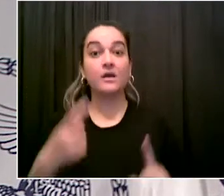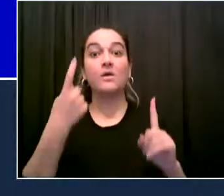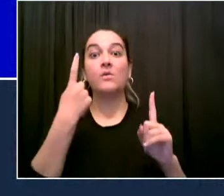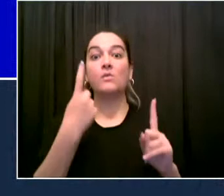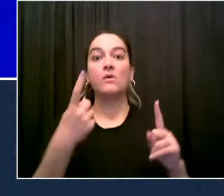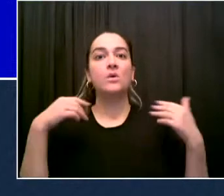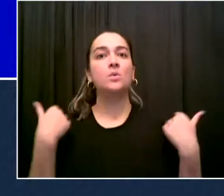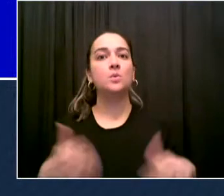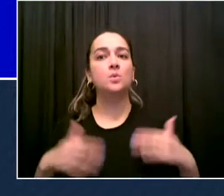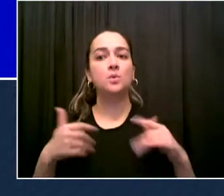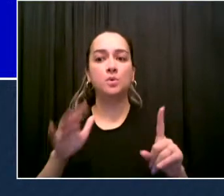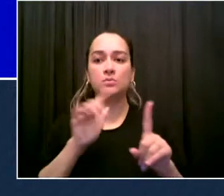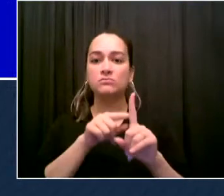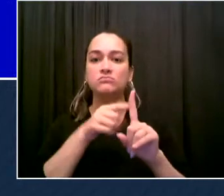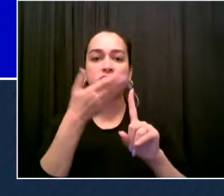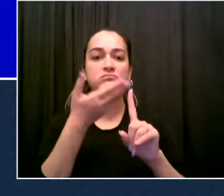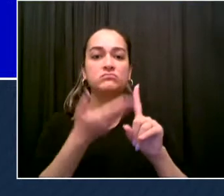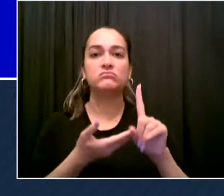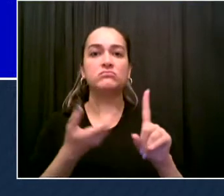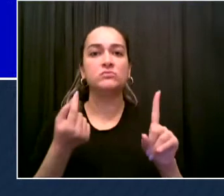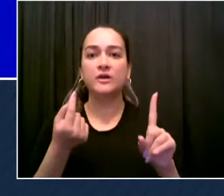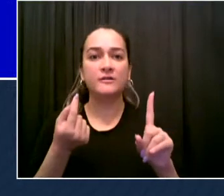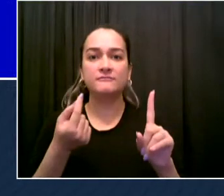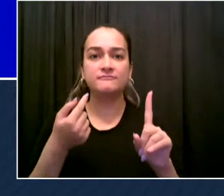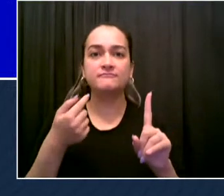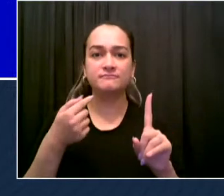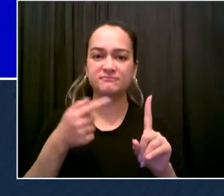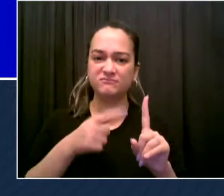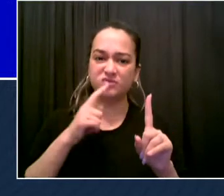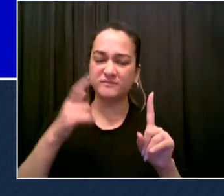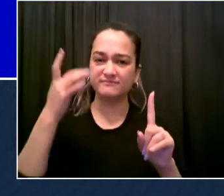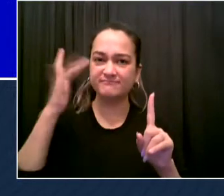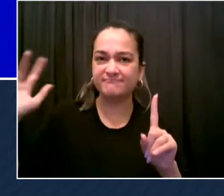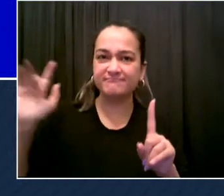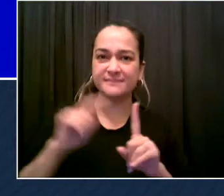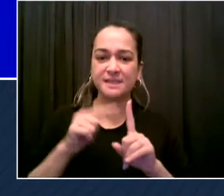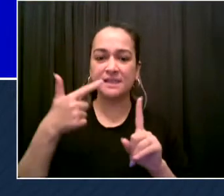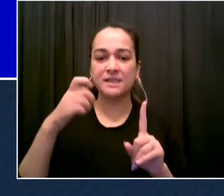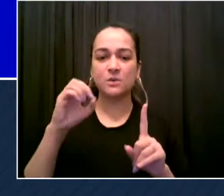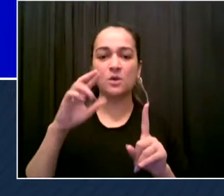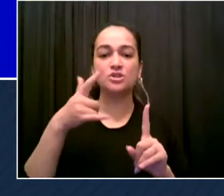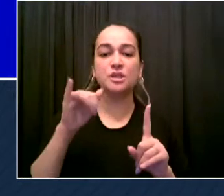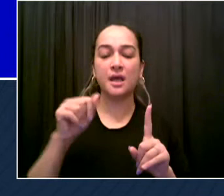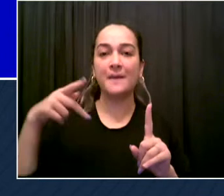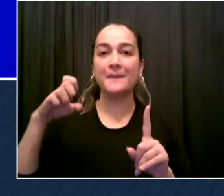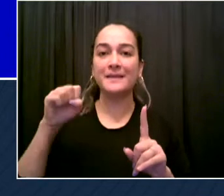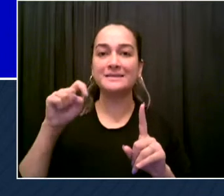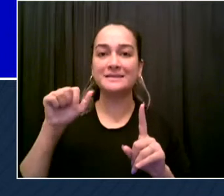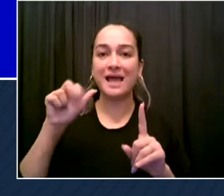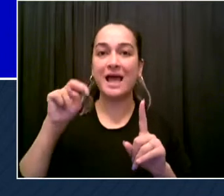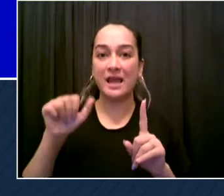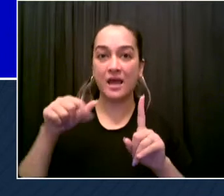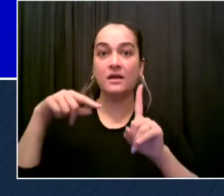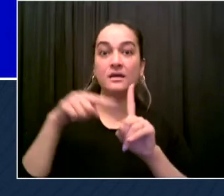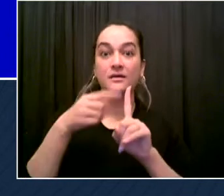EMPLOYEES I'V ENIDTIEDFI MOST TALENTED AND THE MOST EFFECTIVE PEOPLE. ONE OF THEM ON